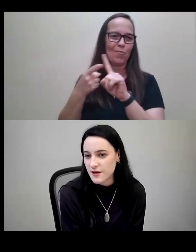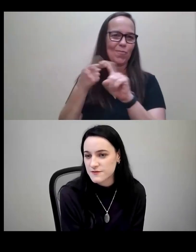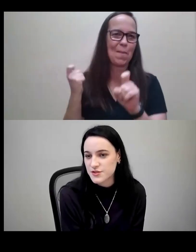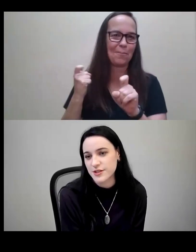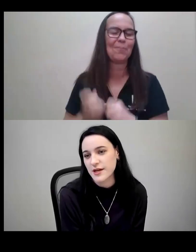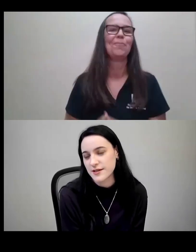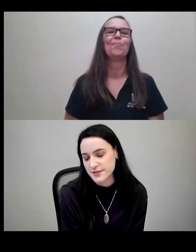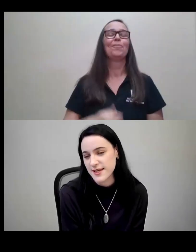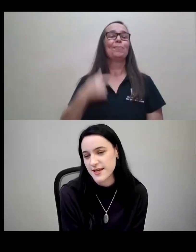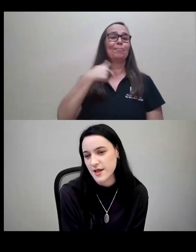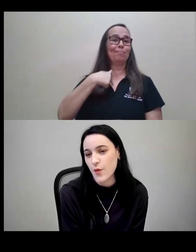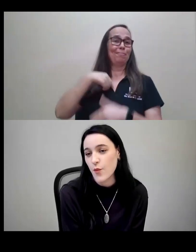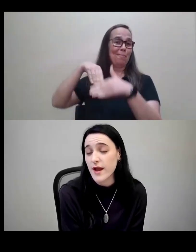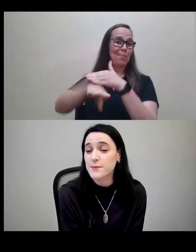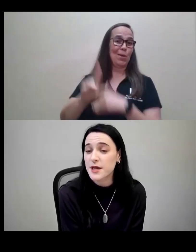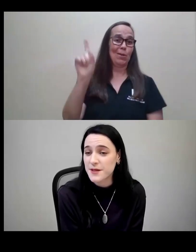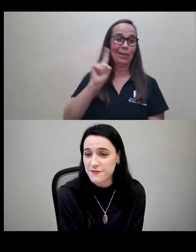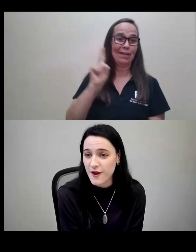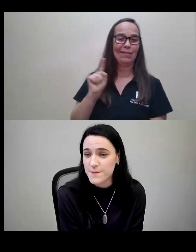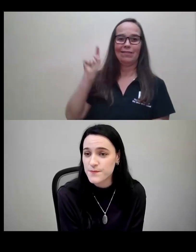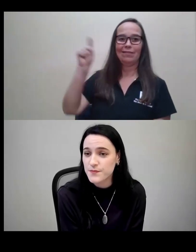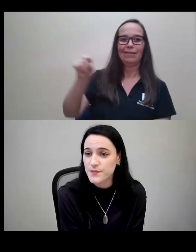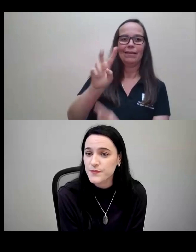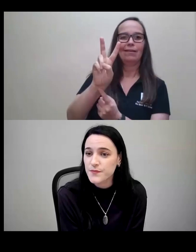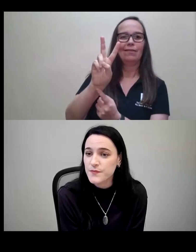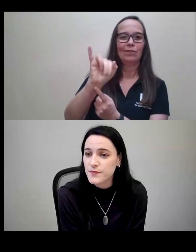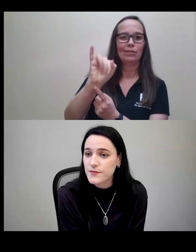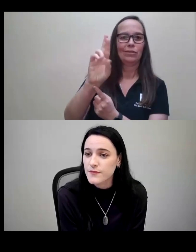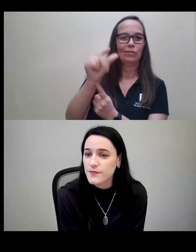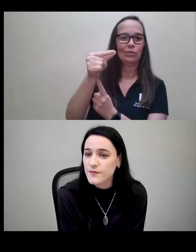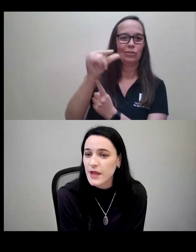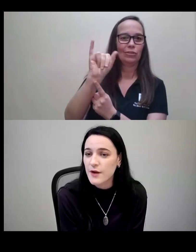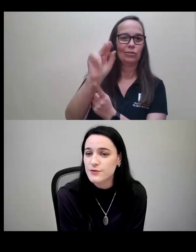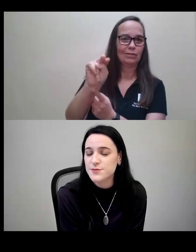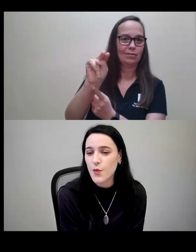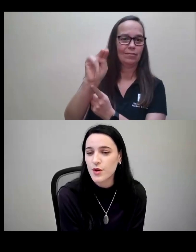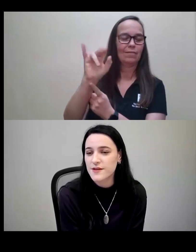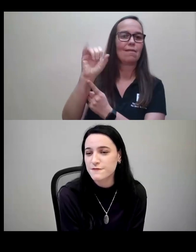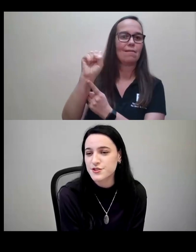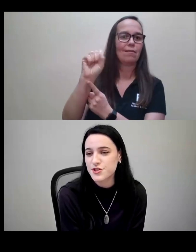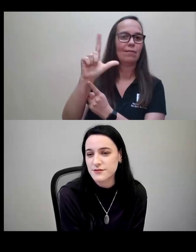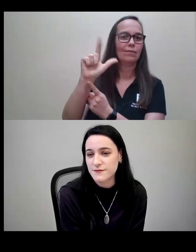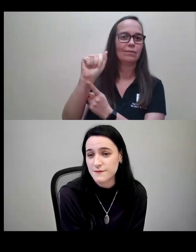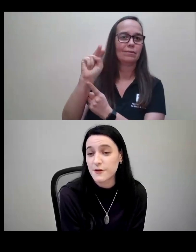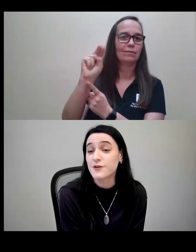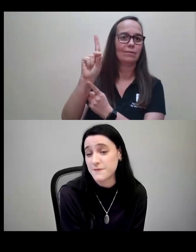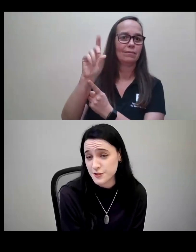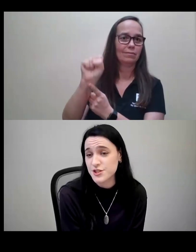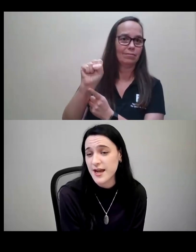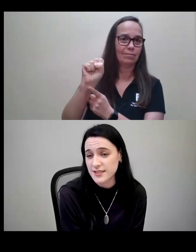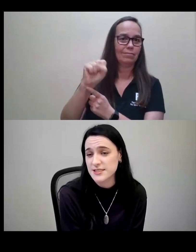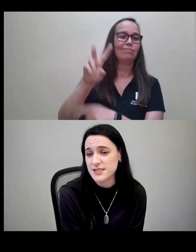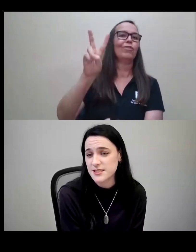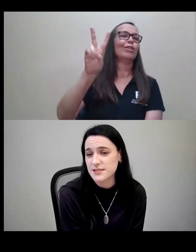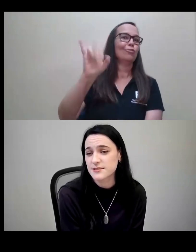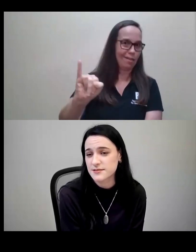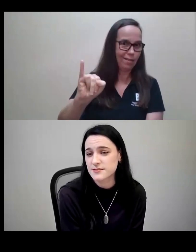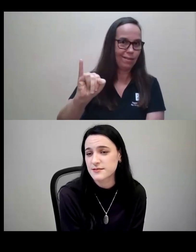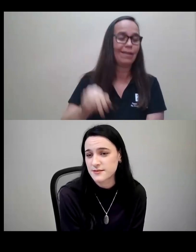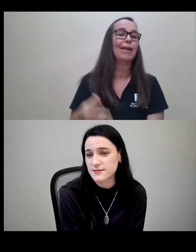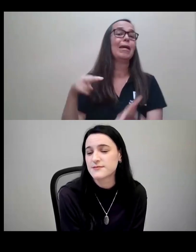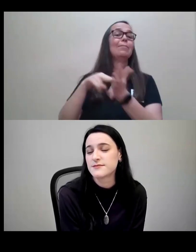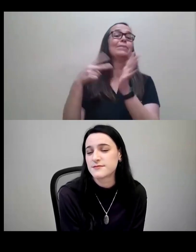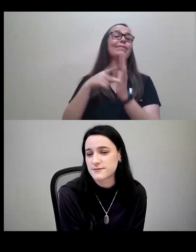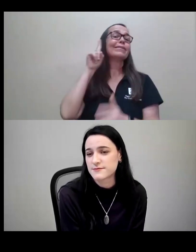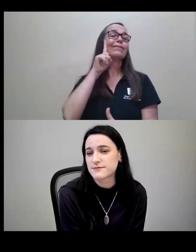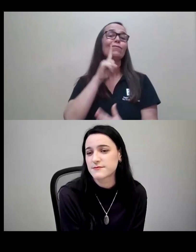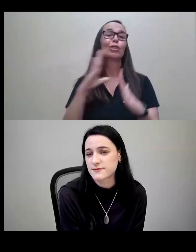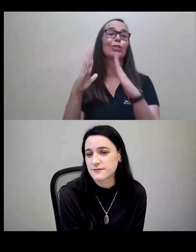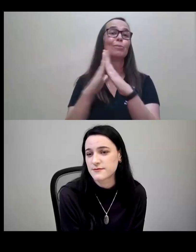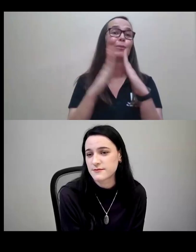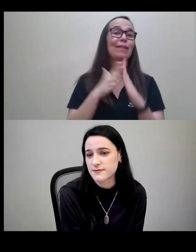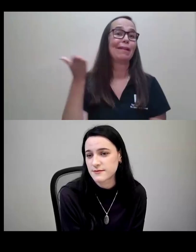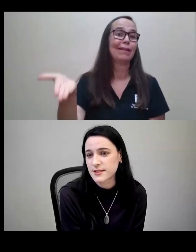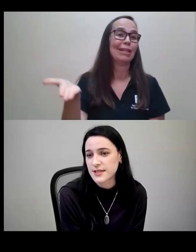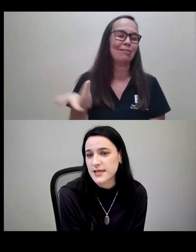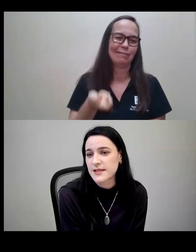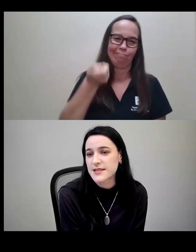myself so you're understanding where I'm coming from. I was born in the Virgin Islands.